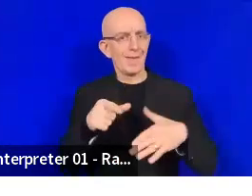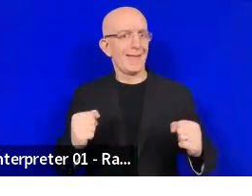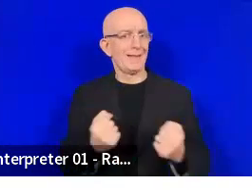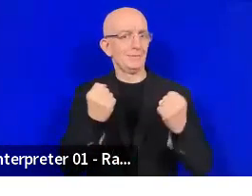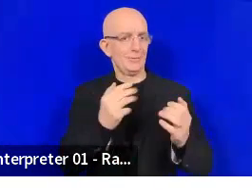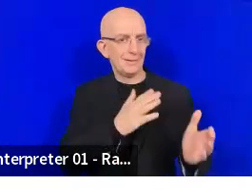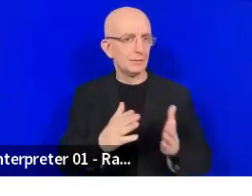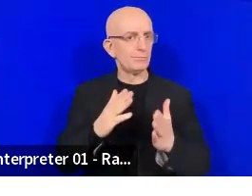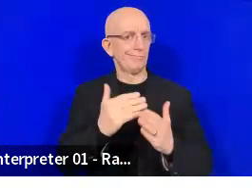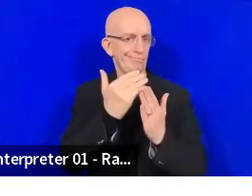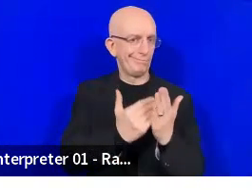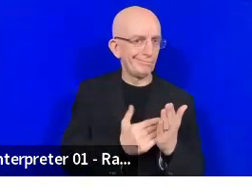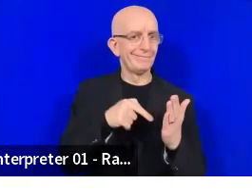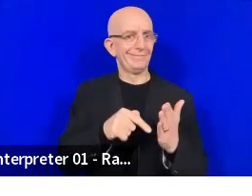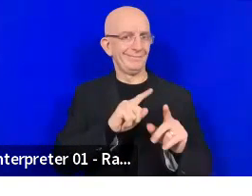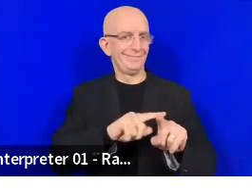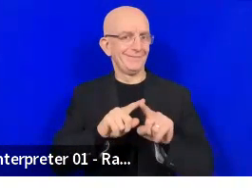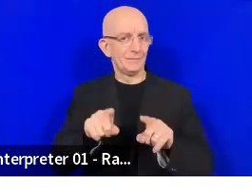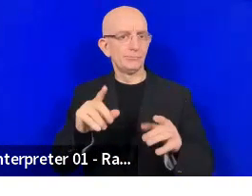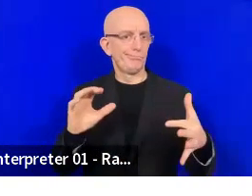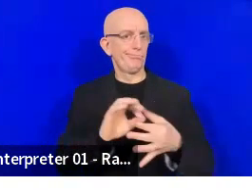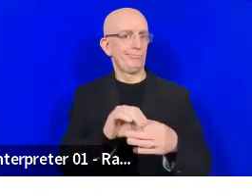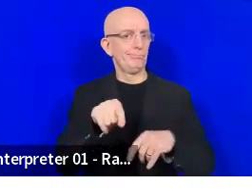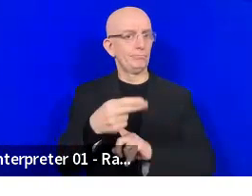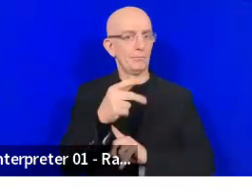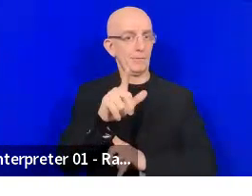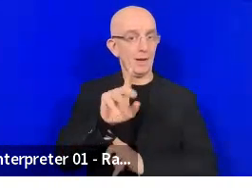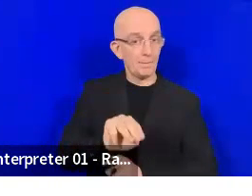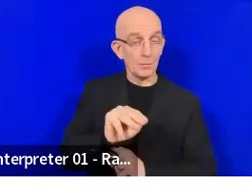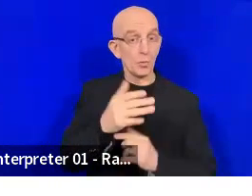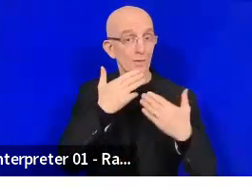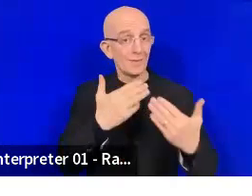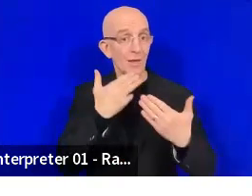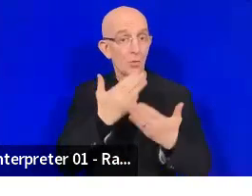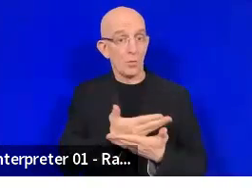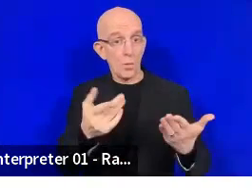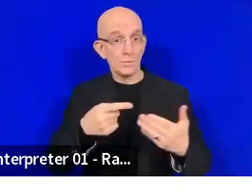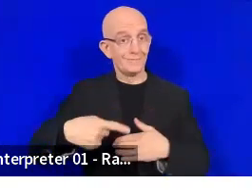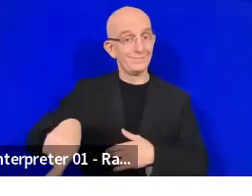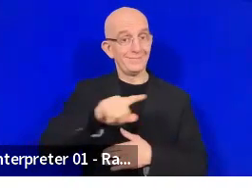to do that and to drop your questions in the chat. We'll be selecting them during Waiswa's presentation.